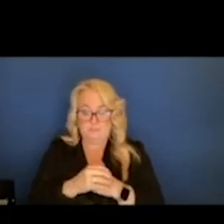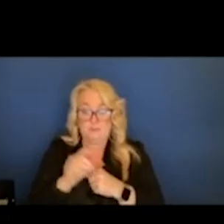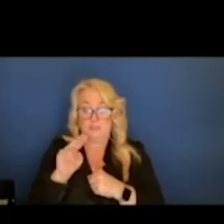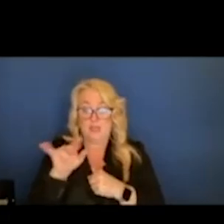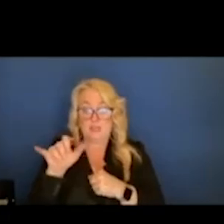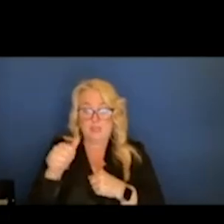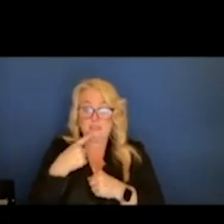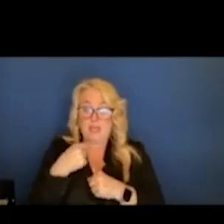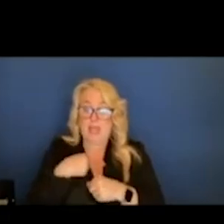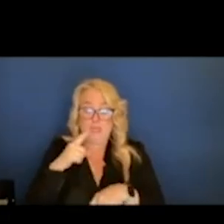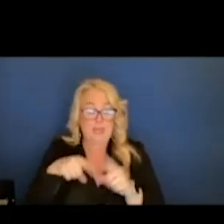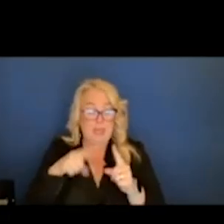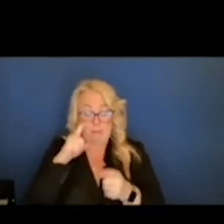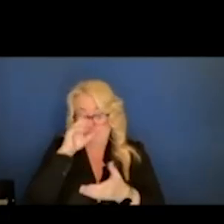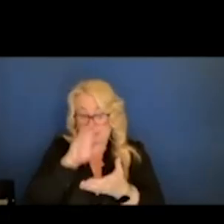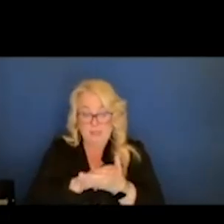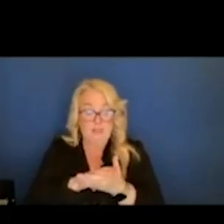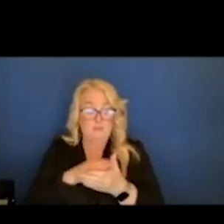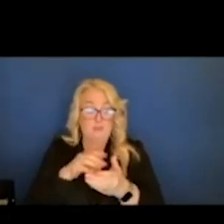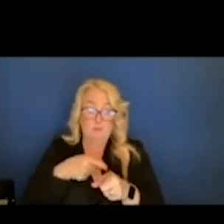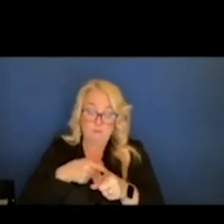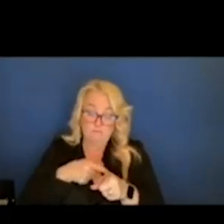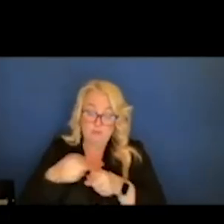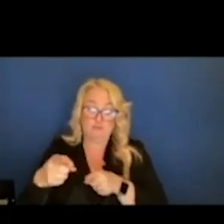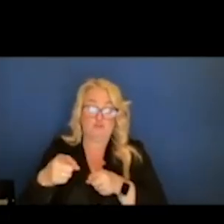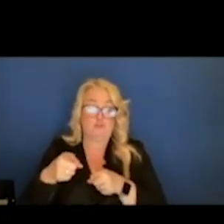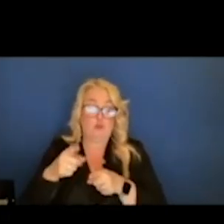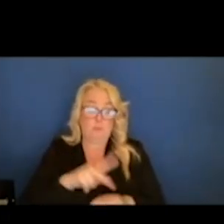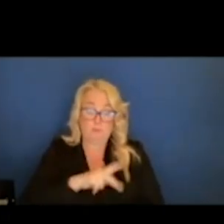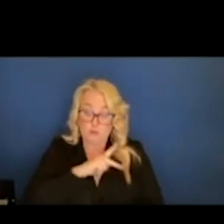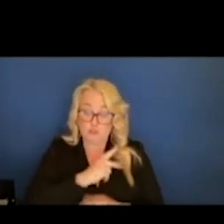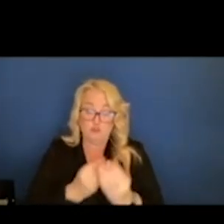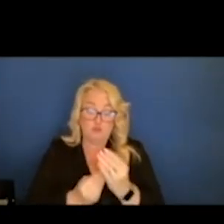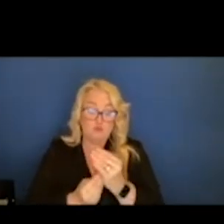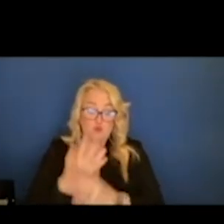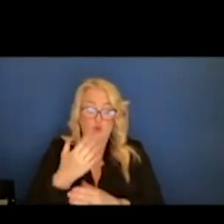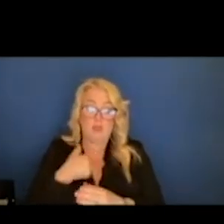Tania shared, “I can’t believe the professional and personal growth I’ve experienced throughout